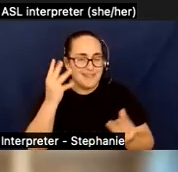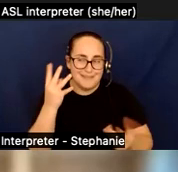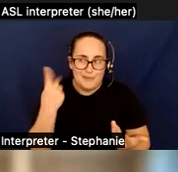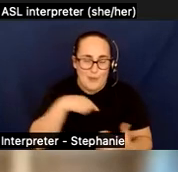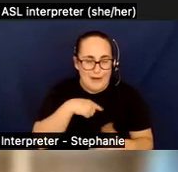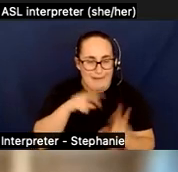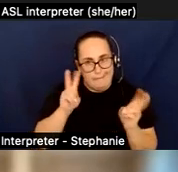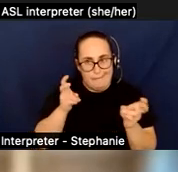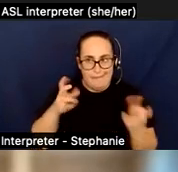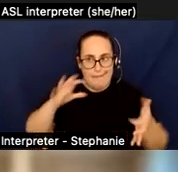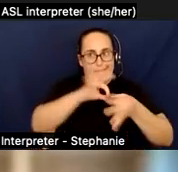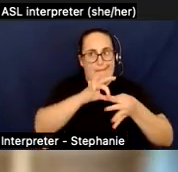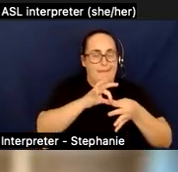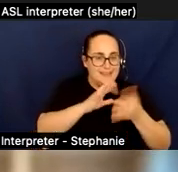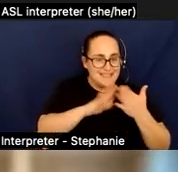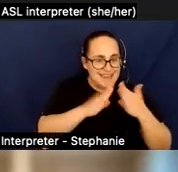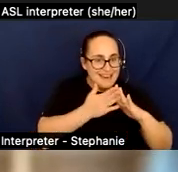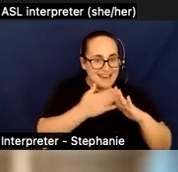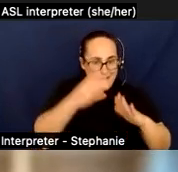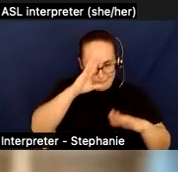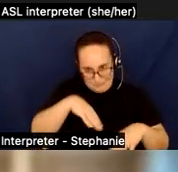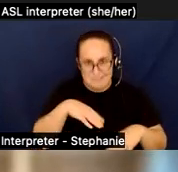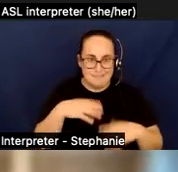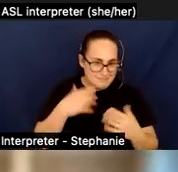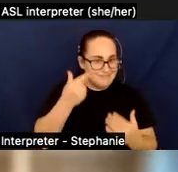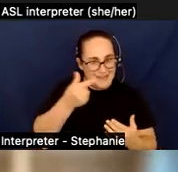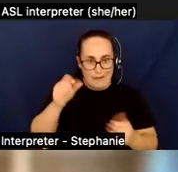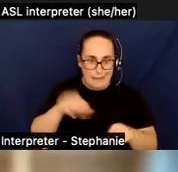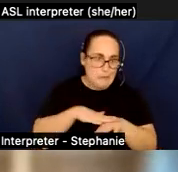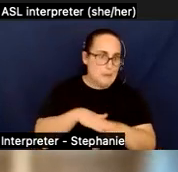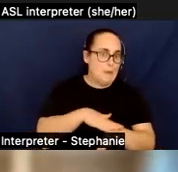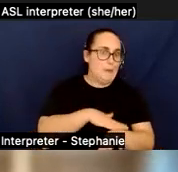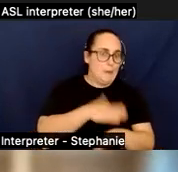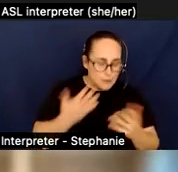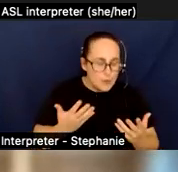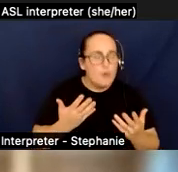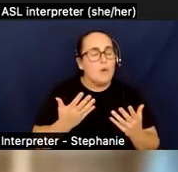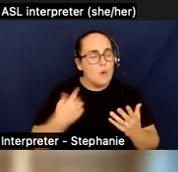you've done your due diligence and that it's very likely that you're going to get your approvals.